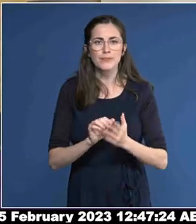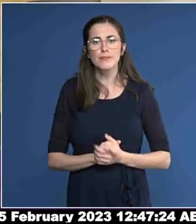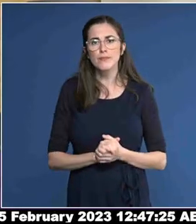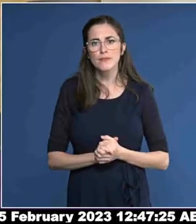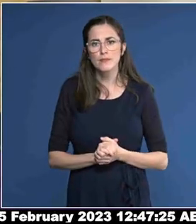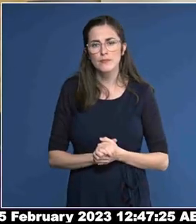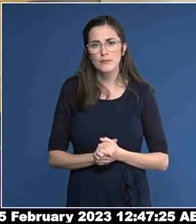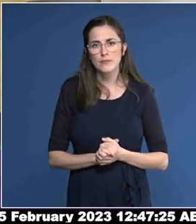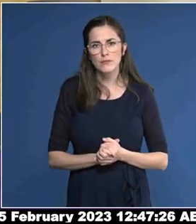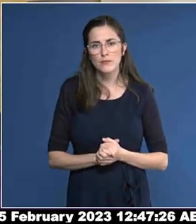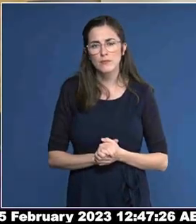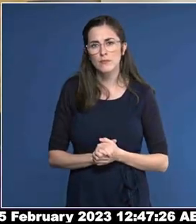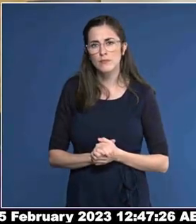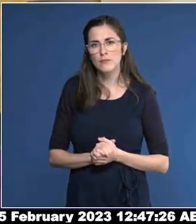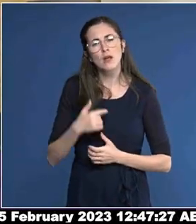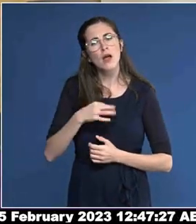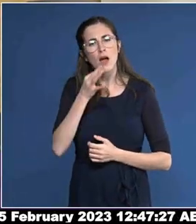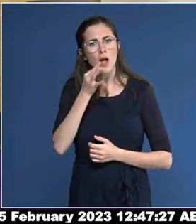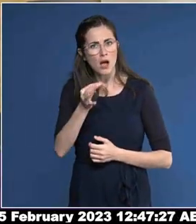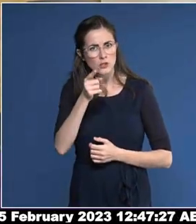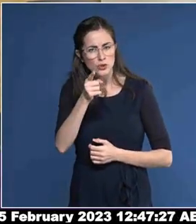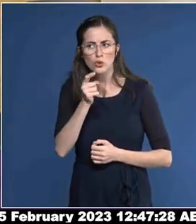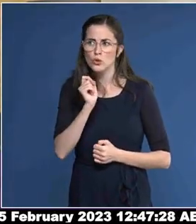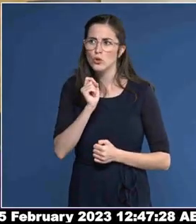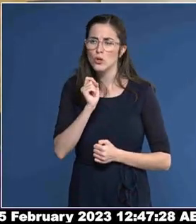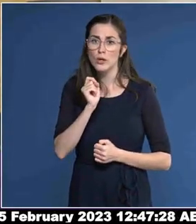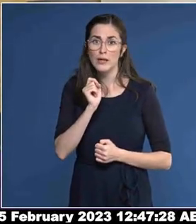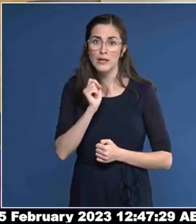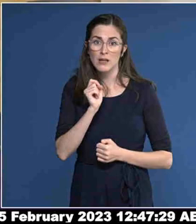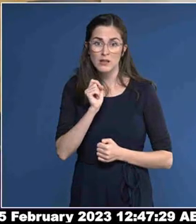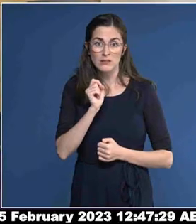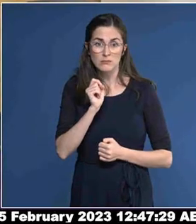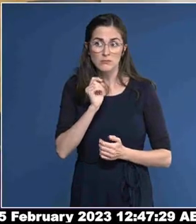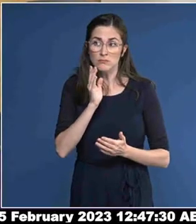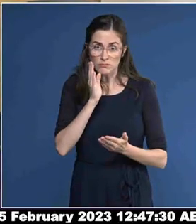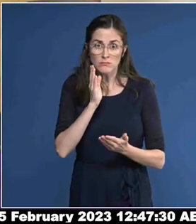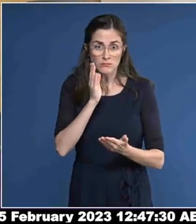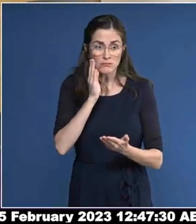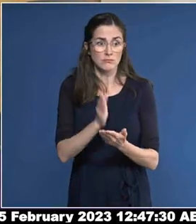are you confident that the reporting to the board accurately is picking up what's